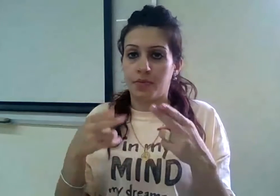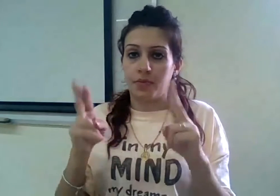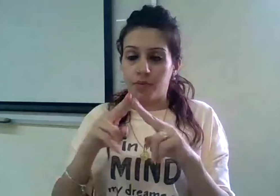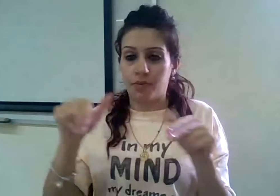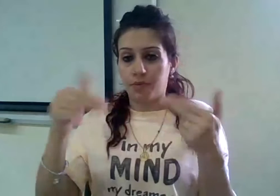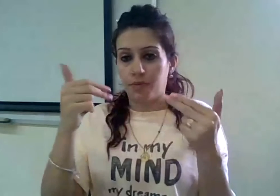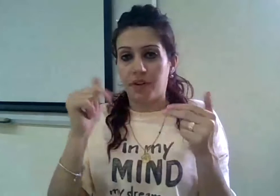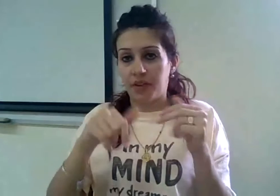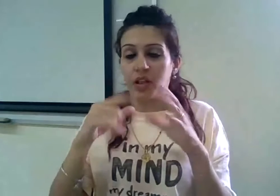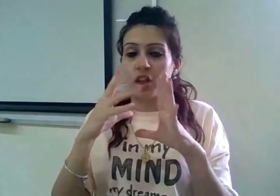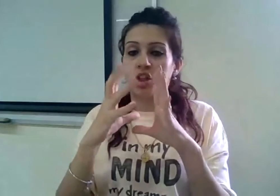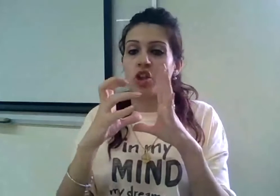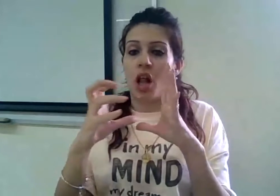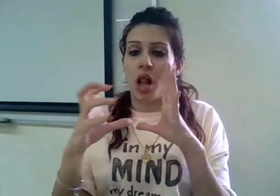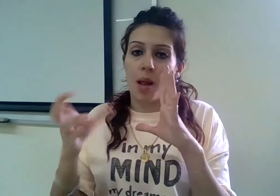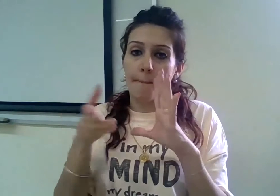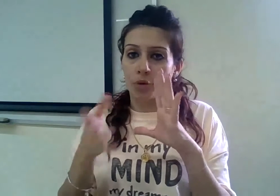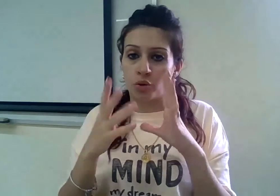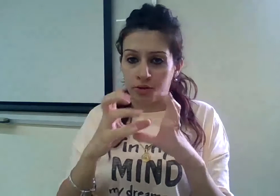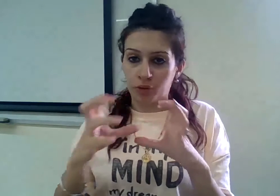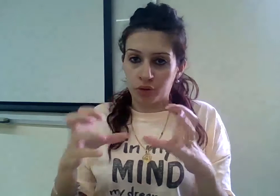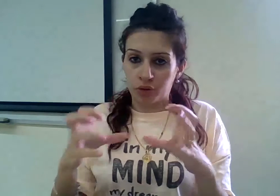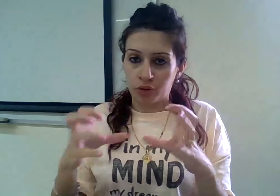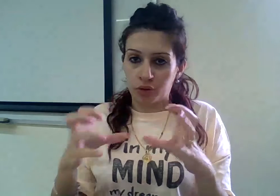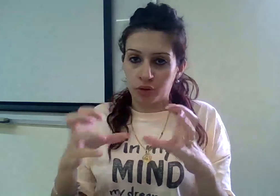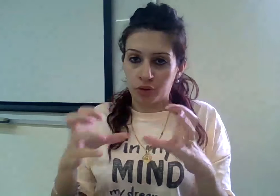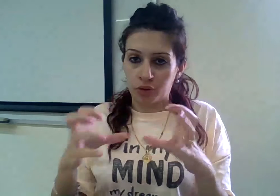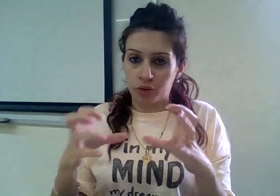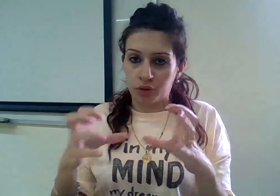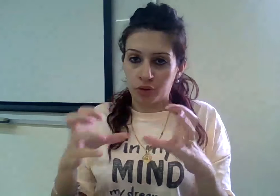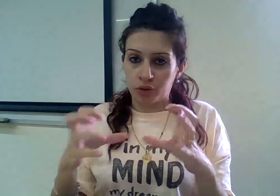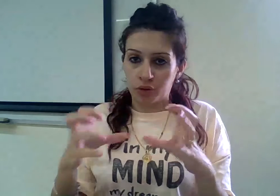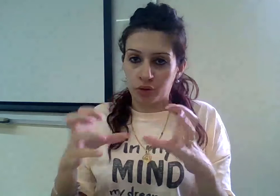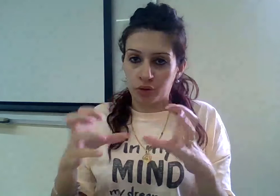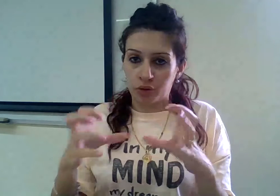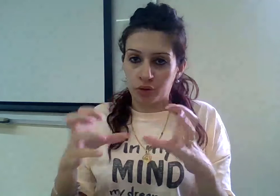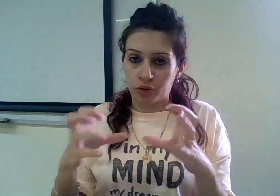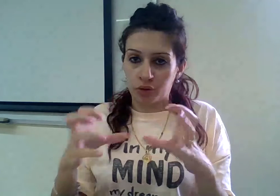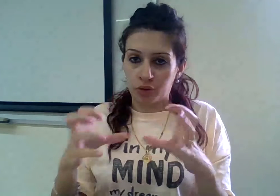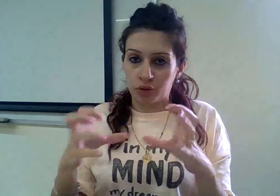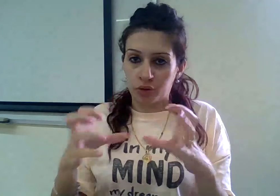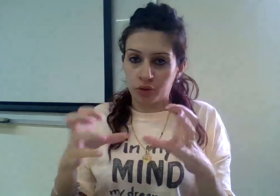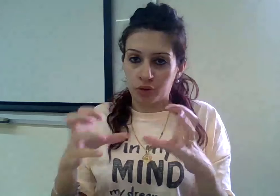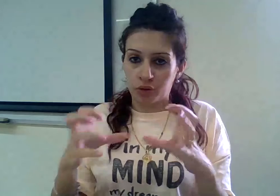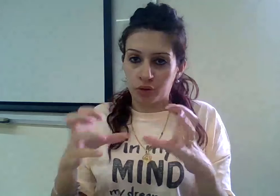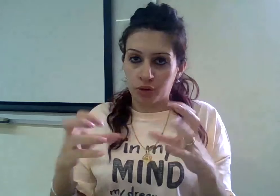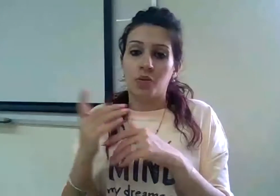to make it available for our participants, or the nonparticipants later.